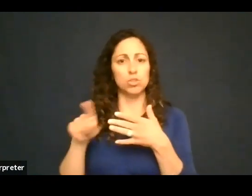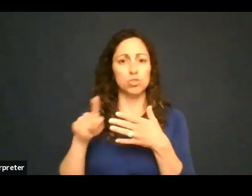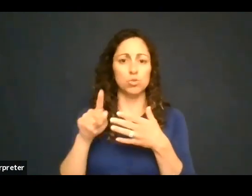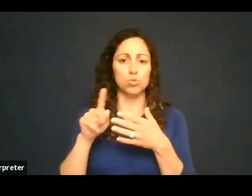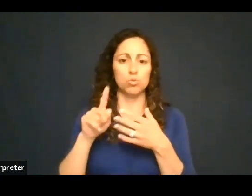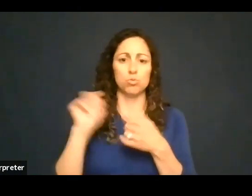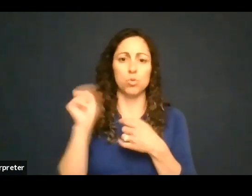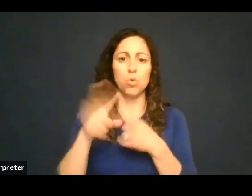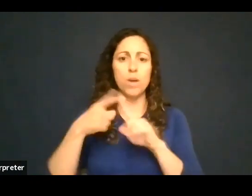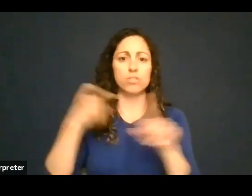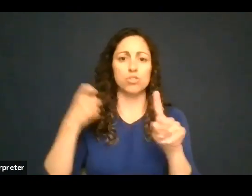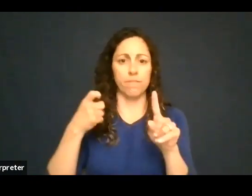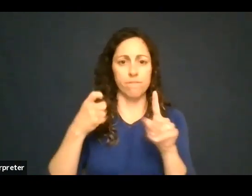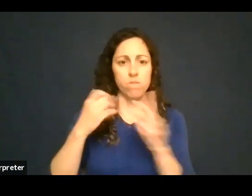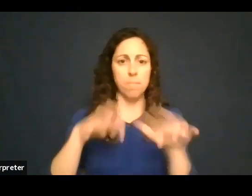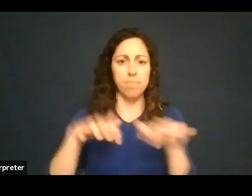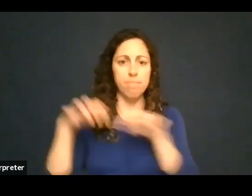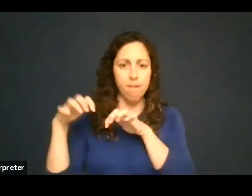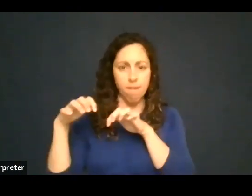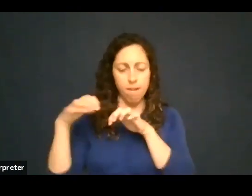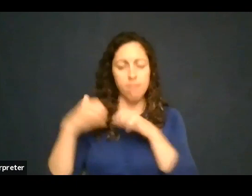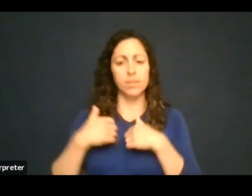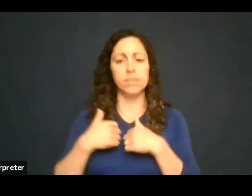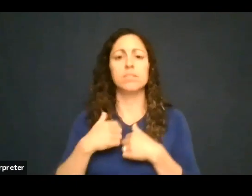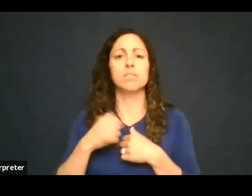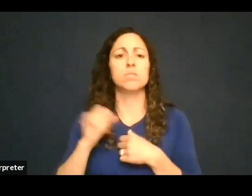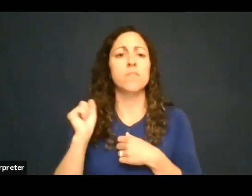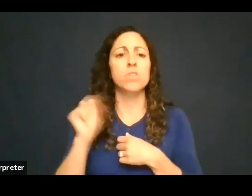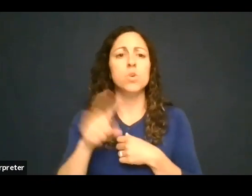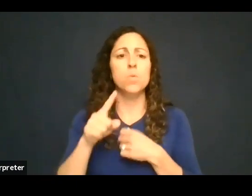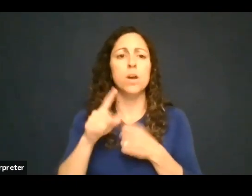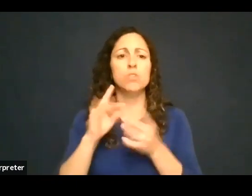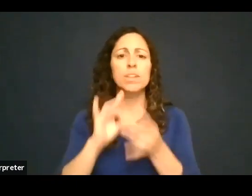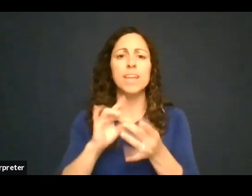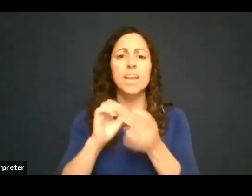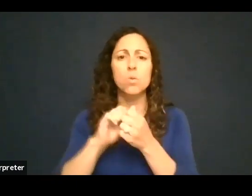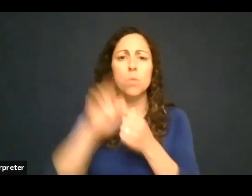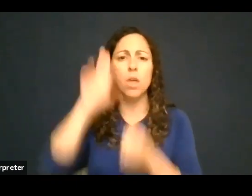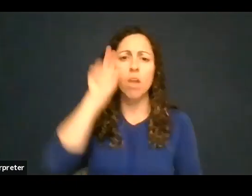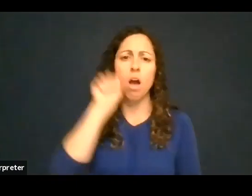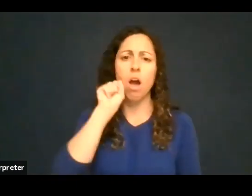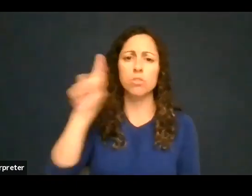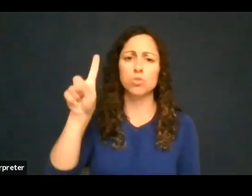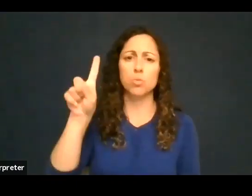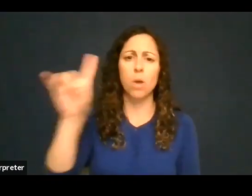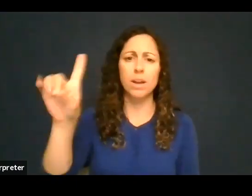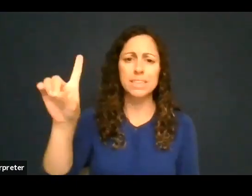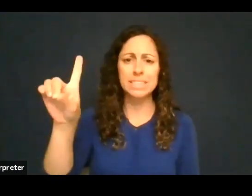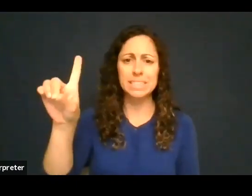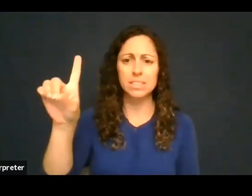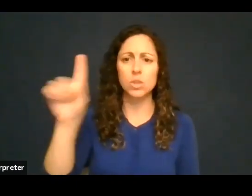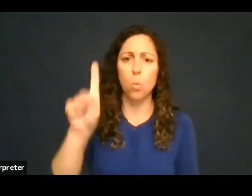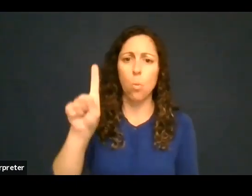help those with USH1D, and, if so, why or why not?